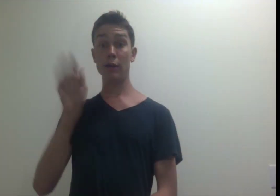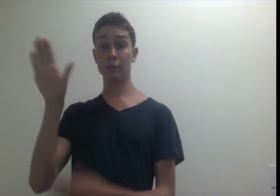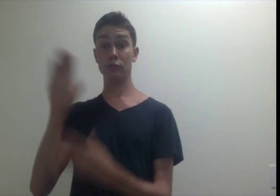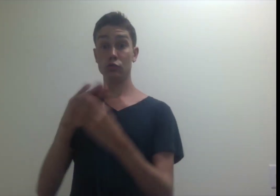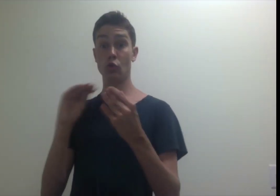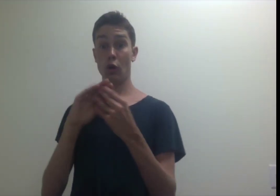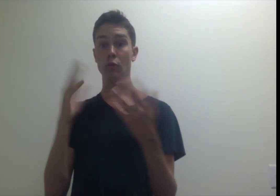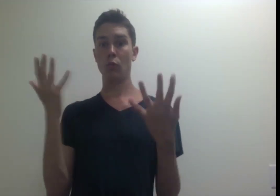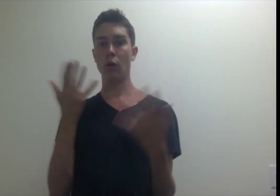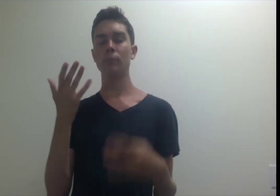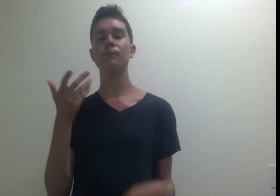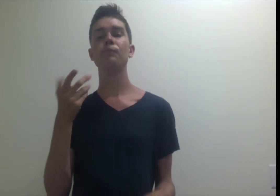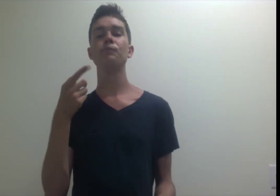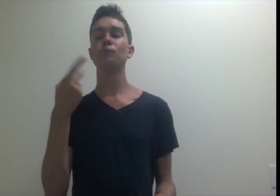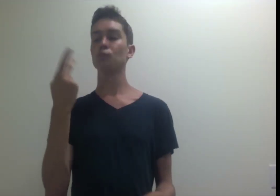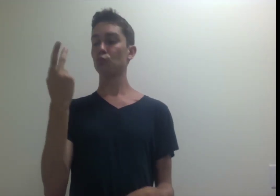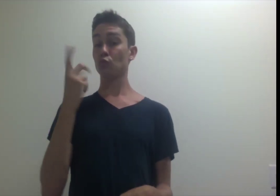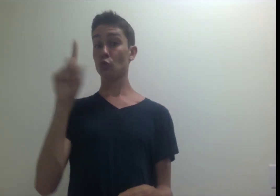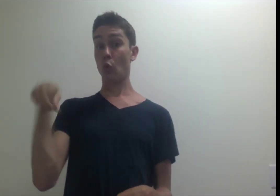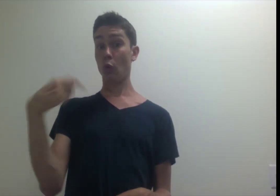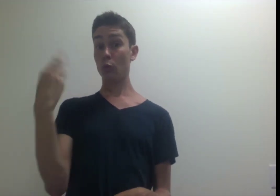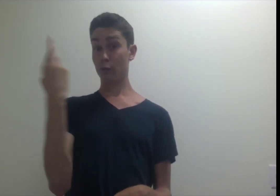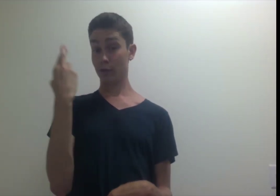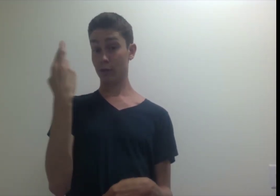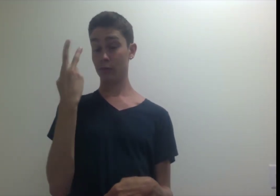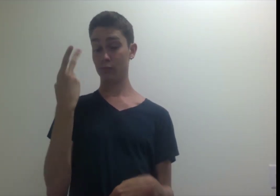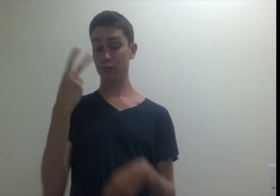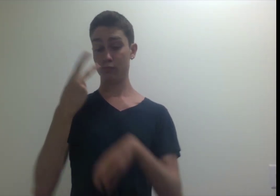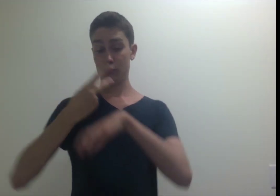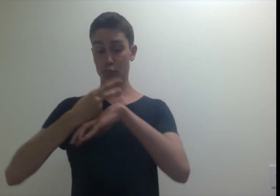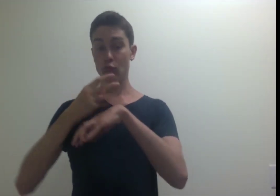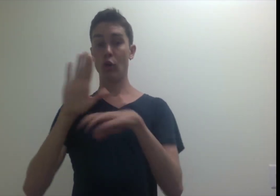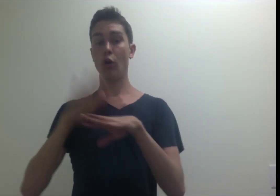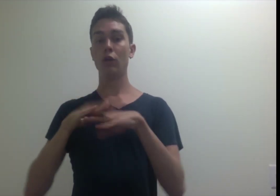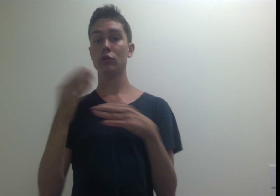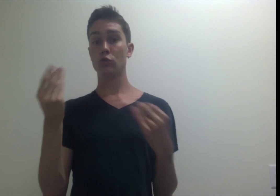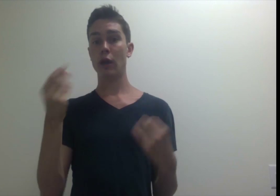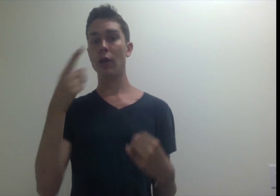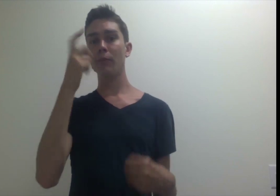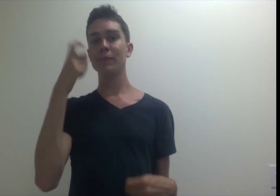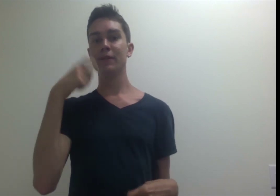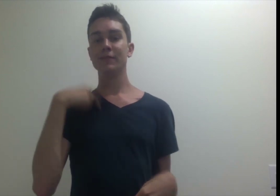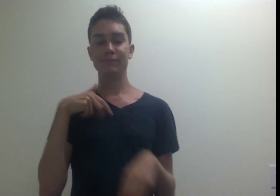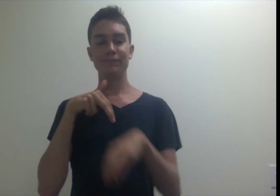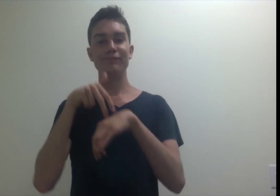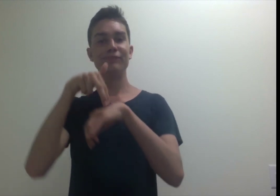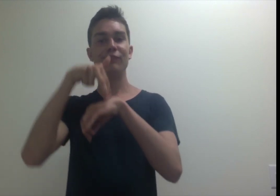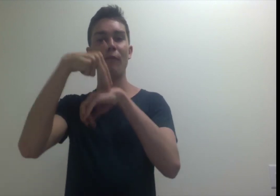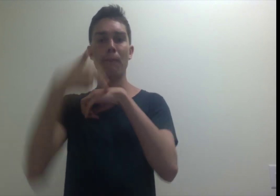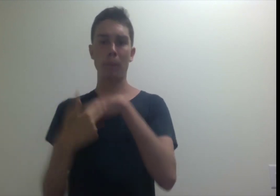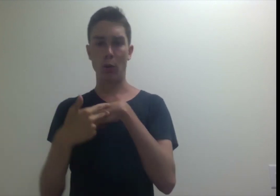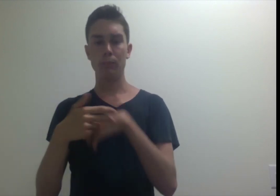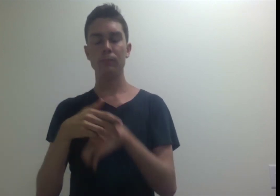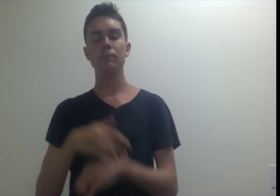Jimmy Marzuola Waller: According to him, the only reason we were on the ground was because I fell down.